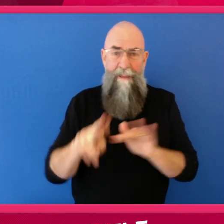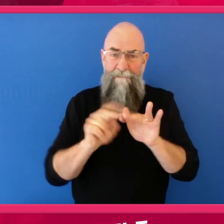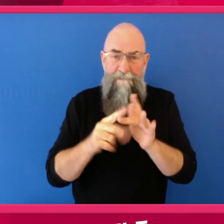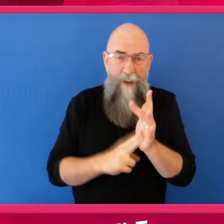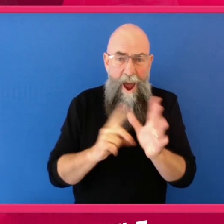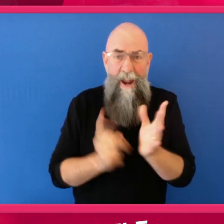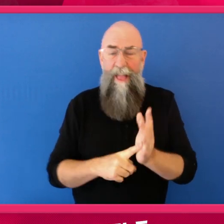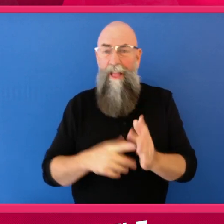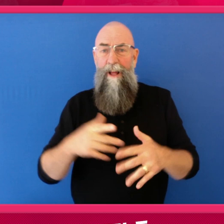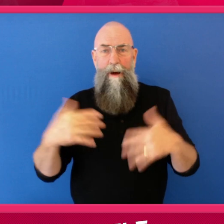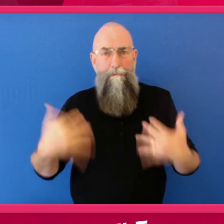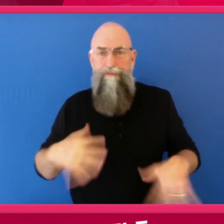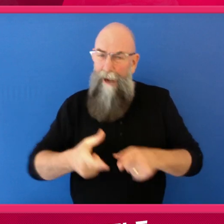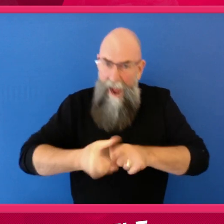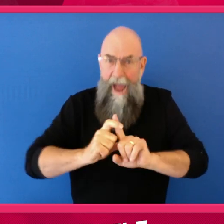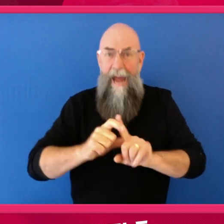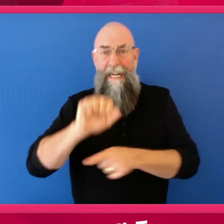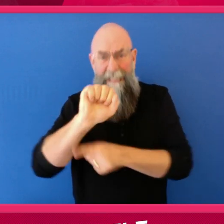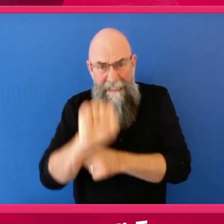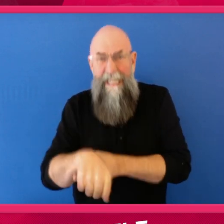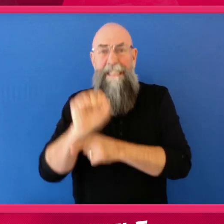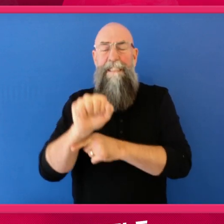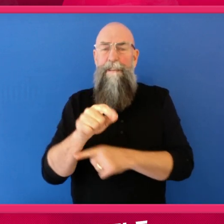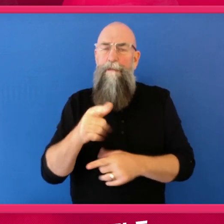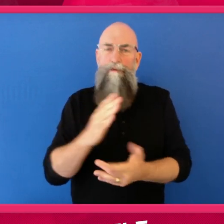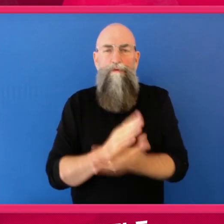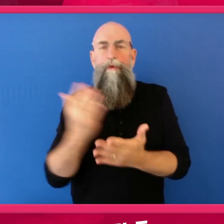but in terms of, you know, like mental fortitude, it was pretty easy to get on the wall. So